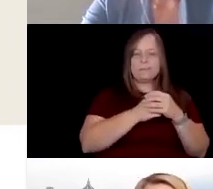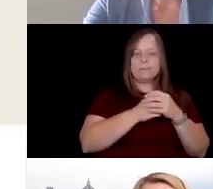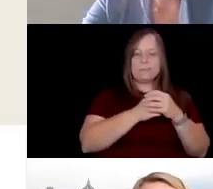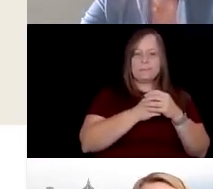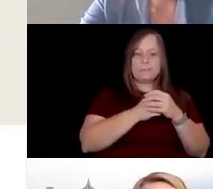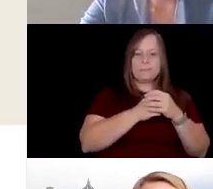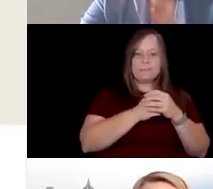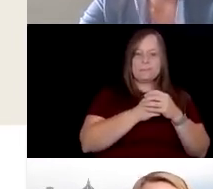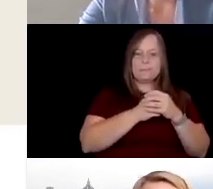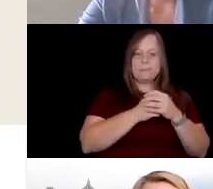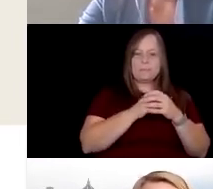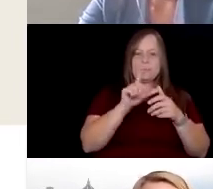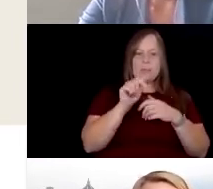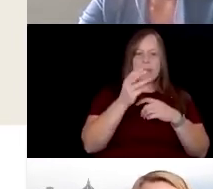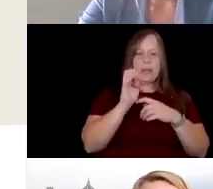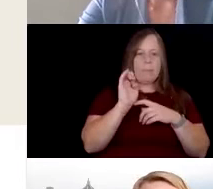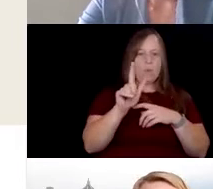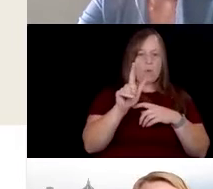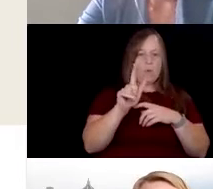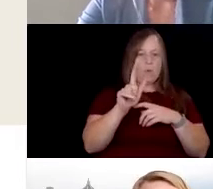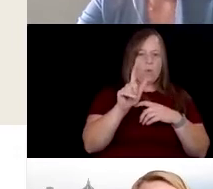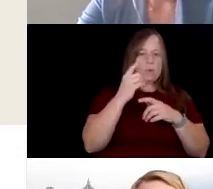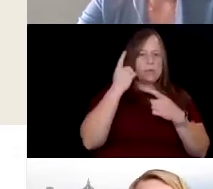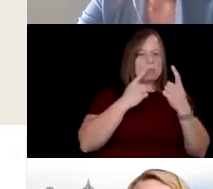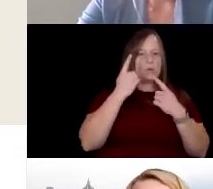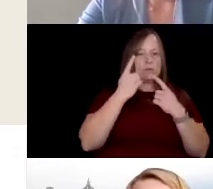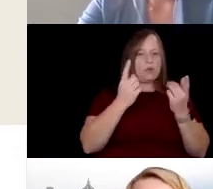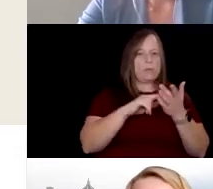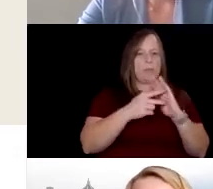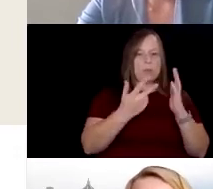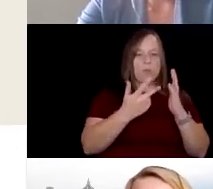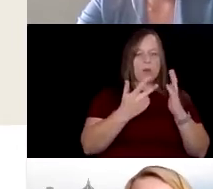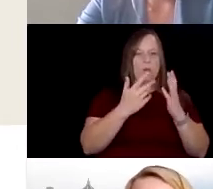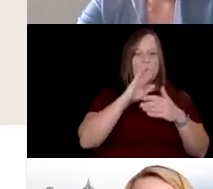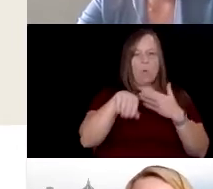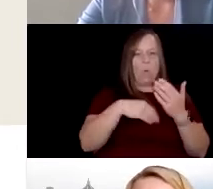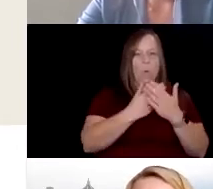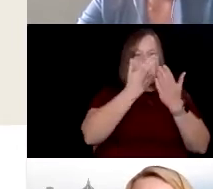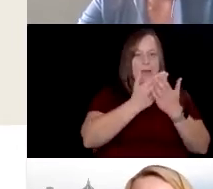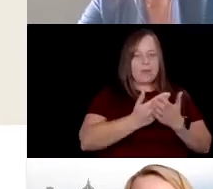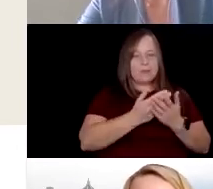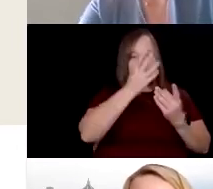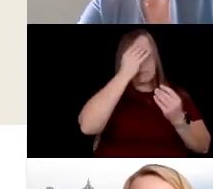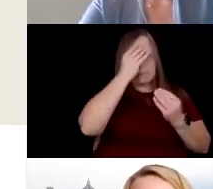What does liberal consideration mean? Basically what it means is that the board needs to consider all of your evidence, including the testimony from your family